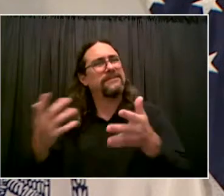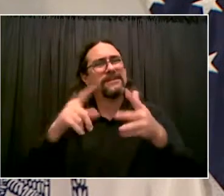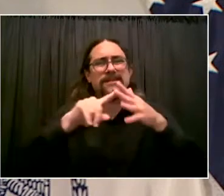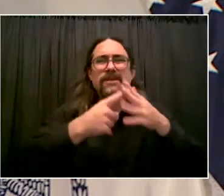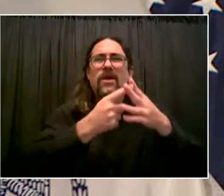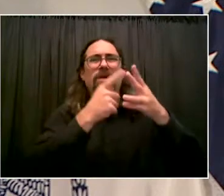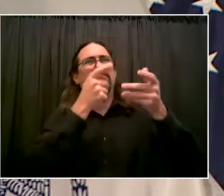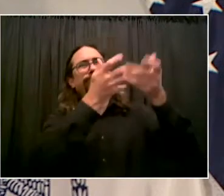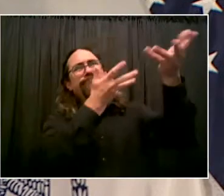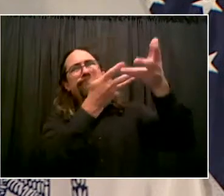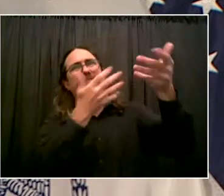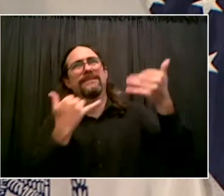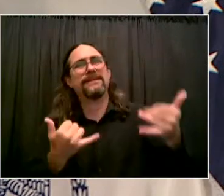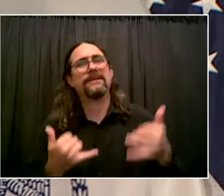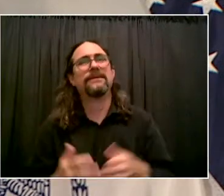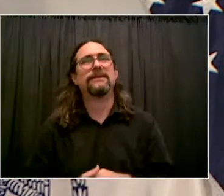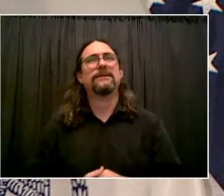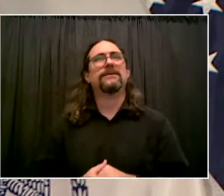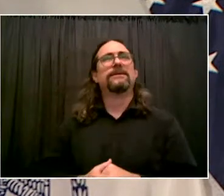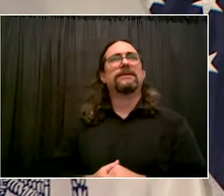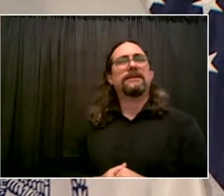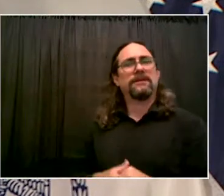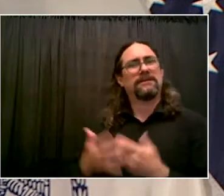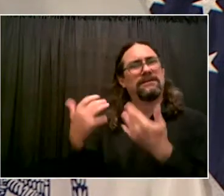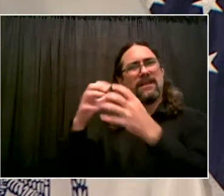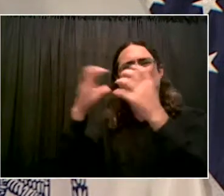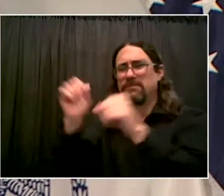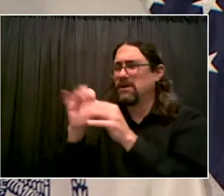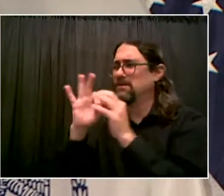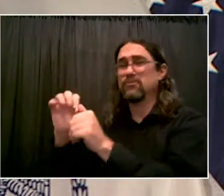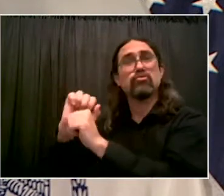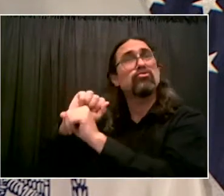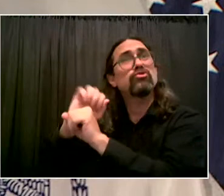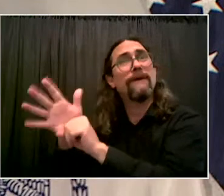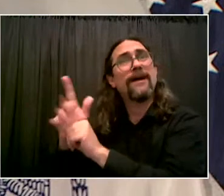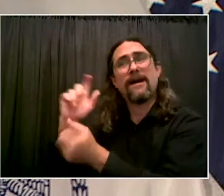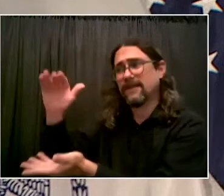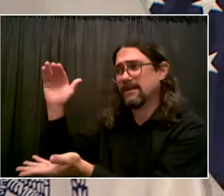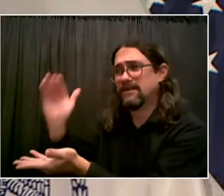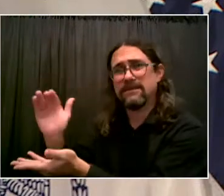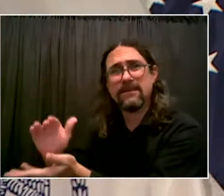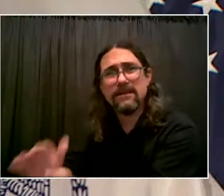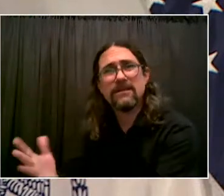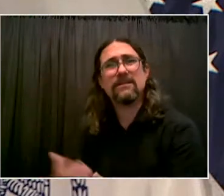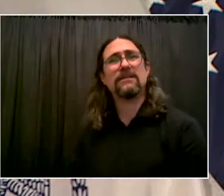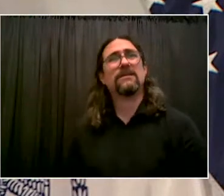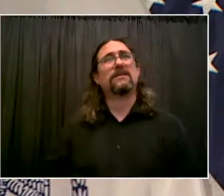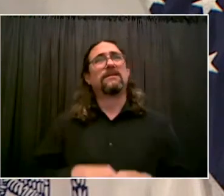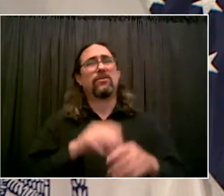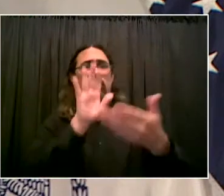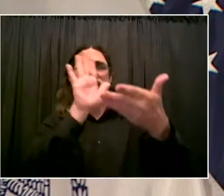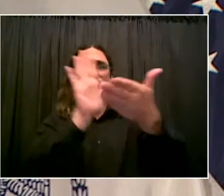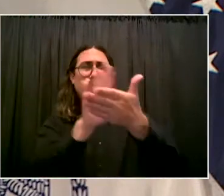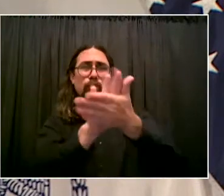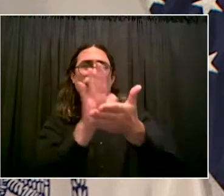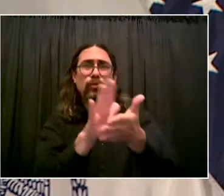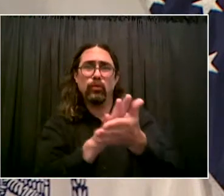URGENT FOR MANY OF SUBAYW DRIERS . I'M GOI NGO T DO THAT NOW AND EVERYTHING WE